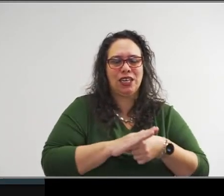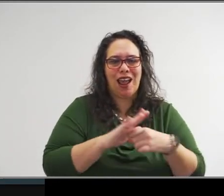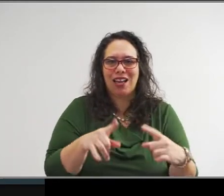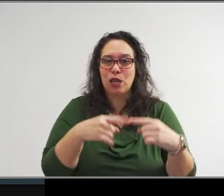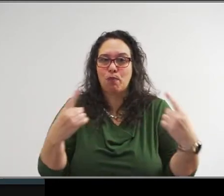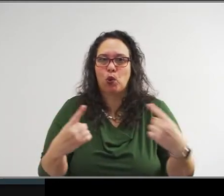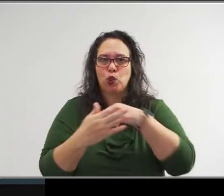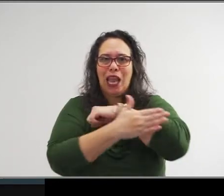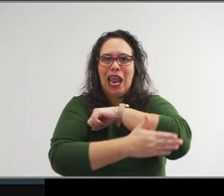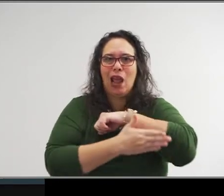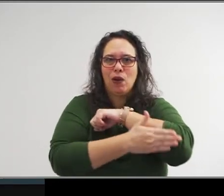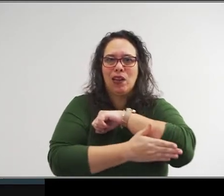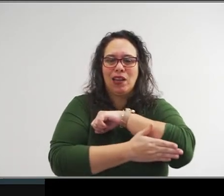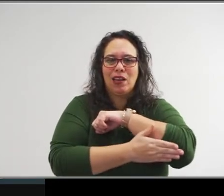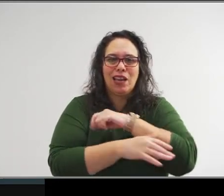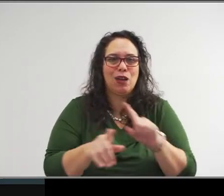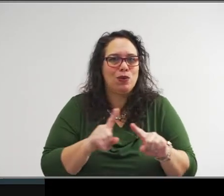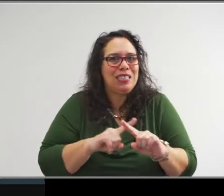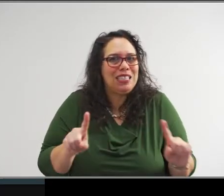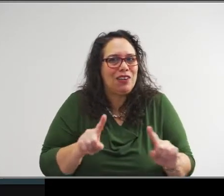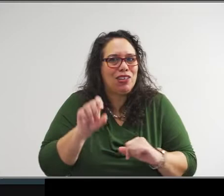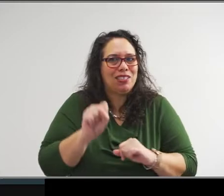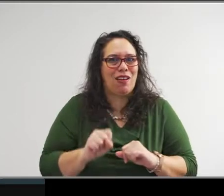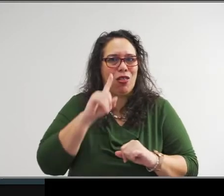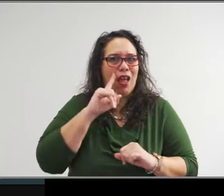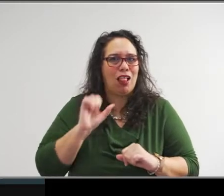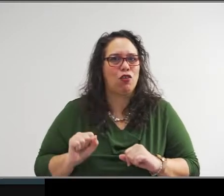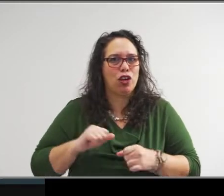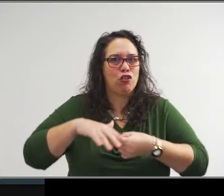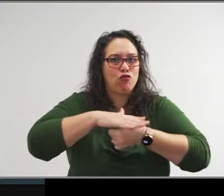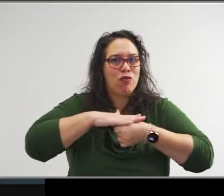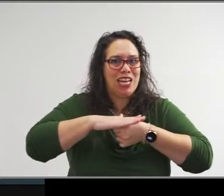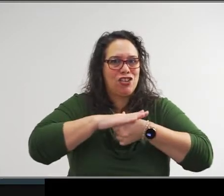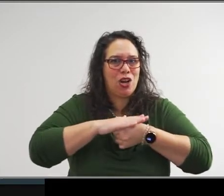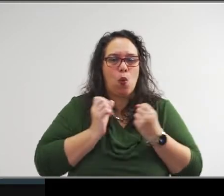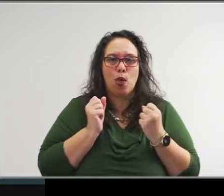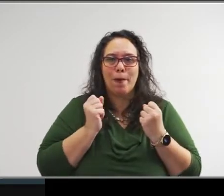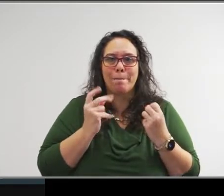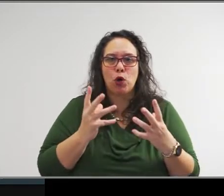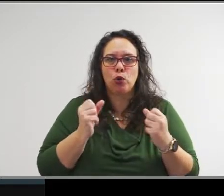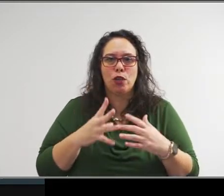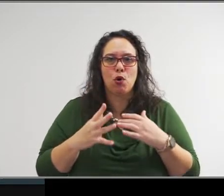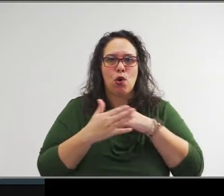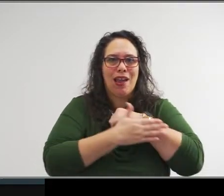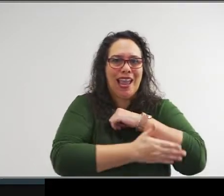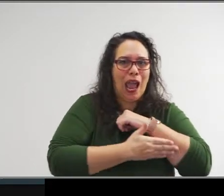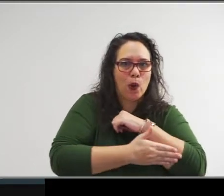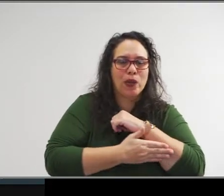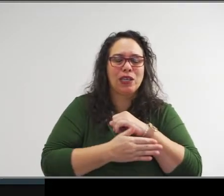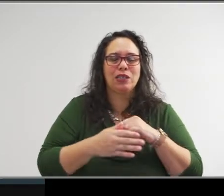for a Southern California region, again of multiple counties with differing levels